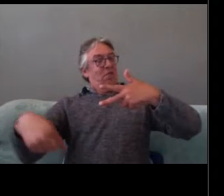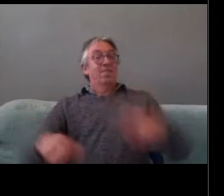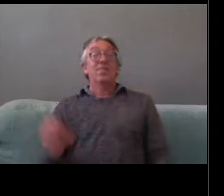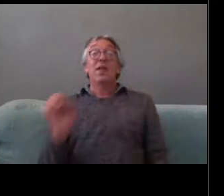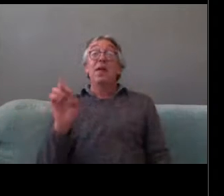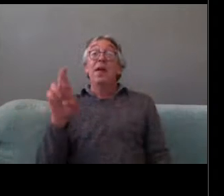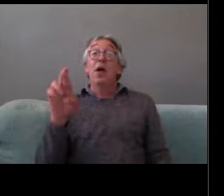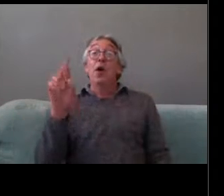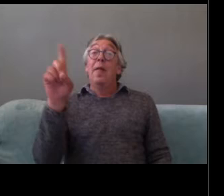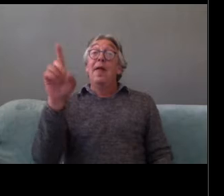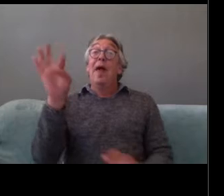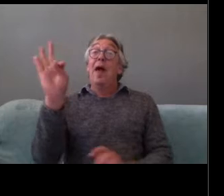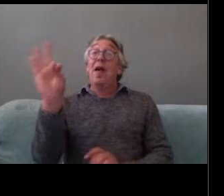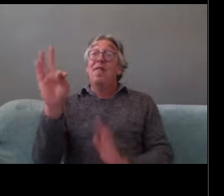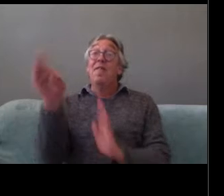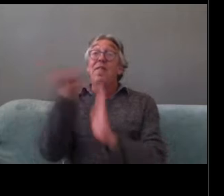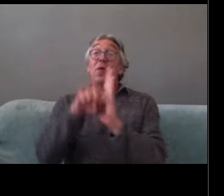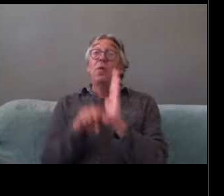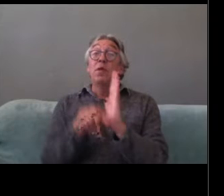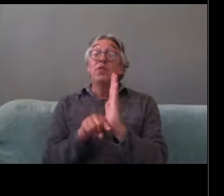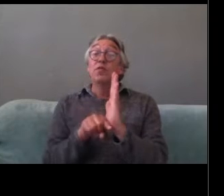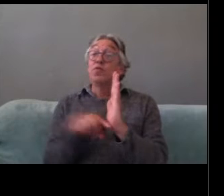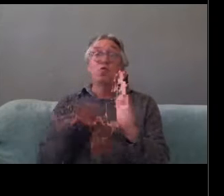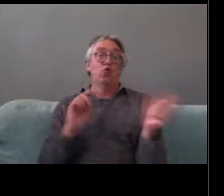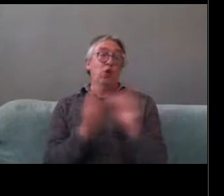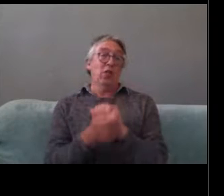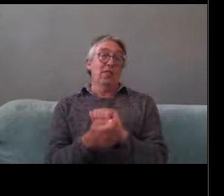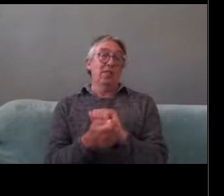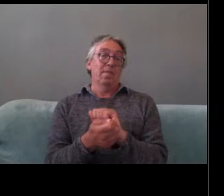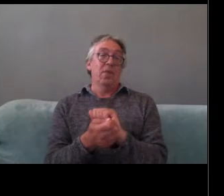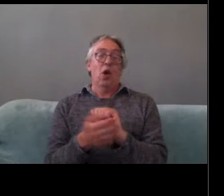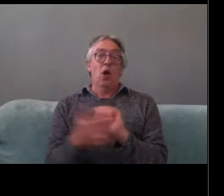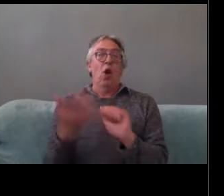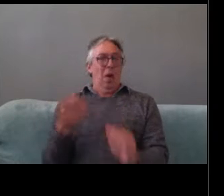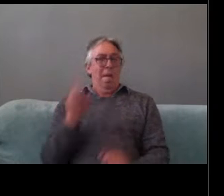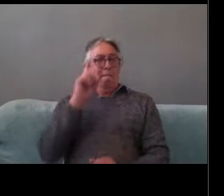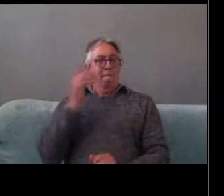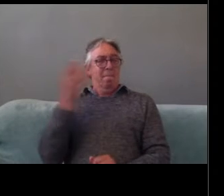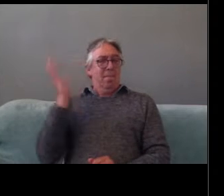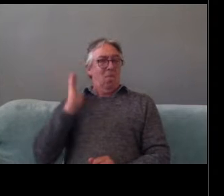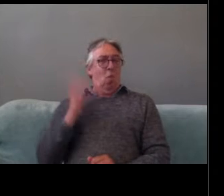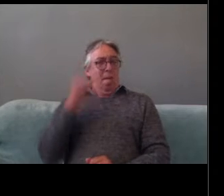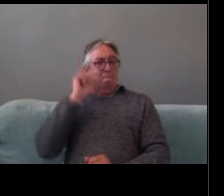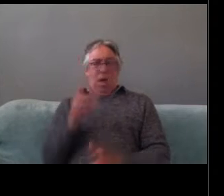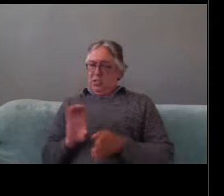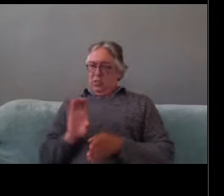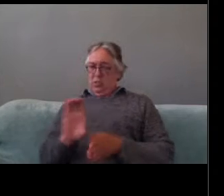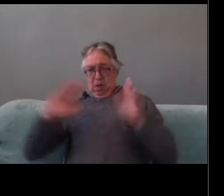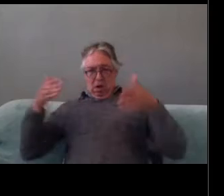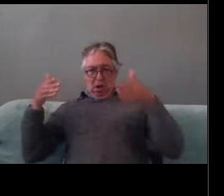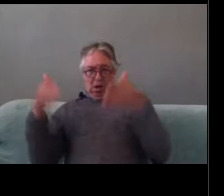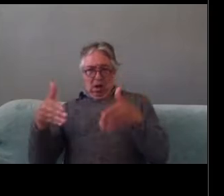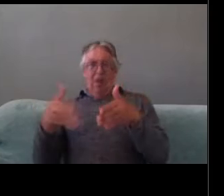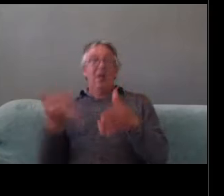to use it in a much broader context as response to the crisis.